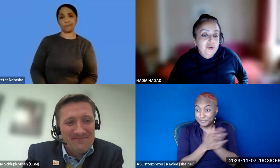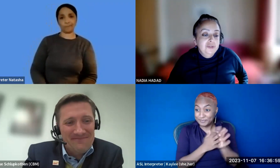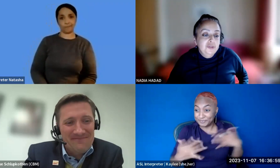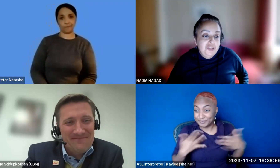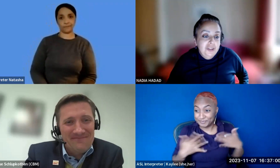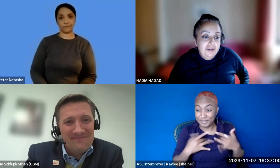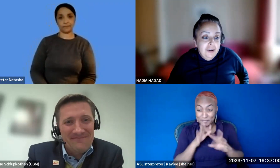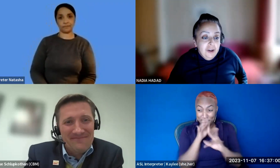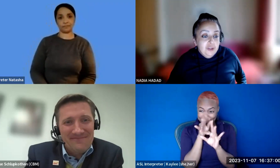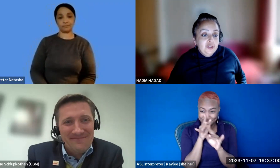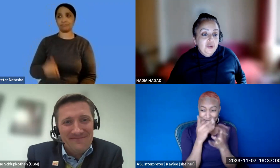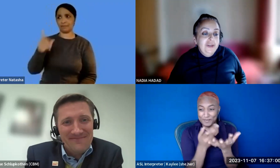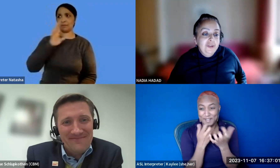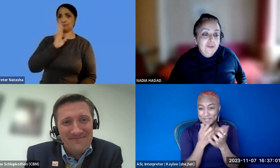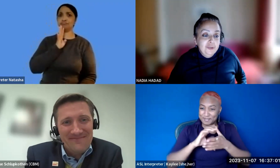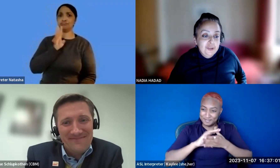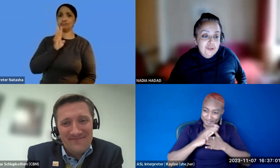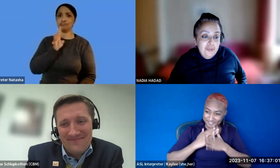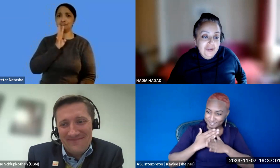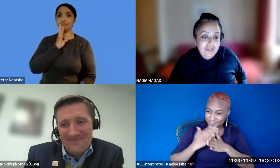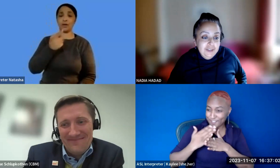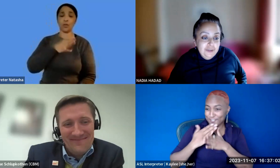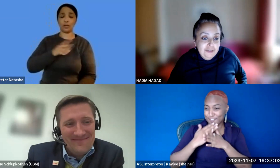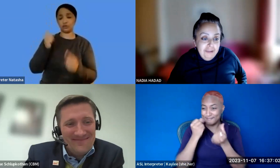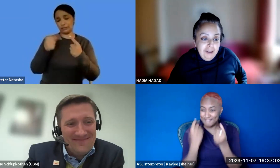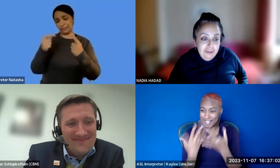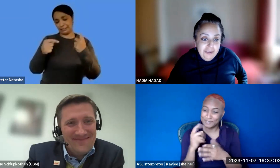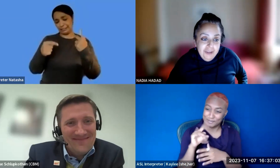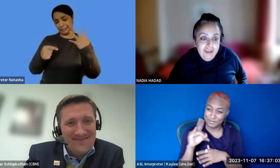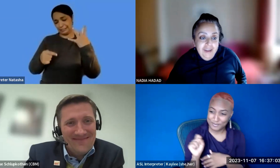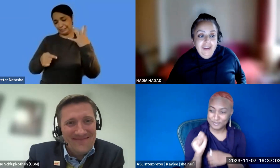because you wanted to share so many tools and things developed.